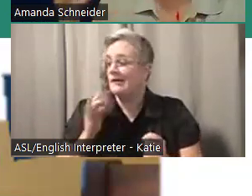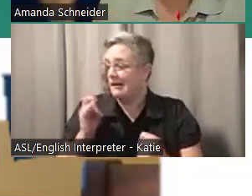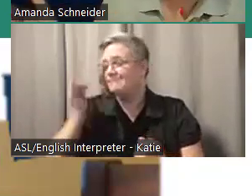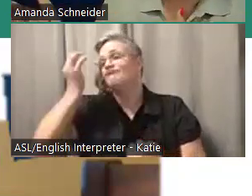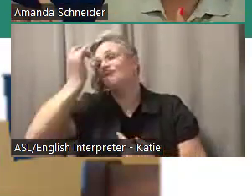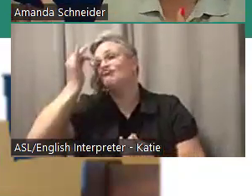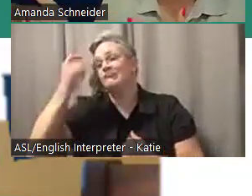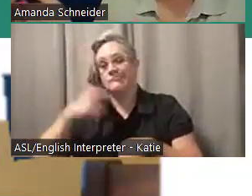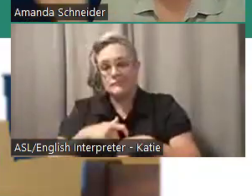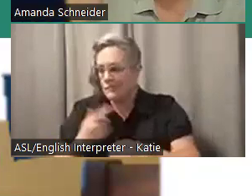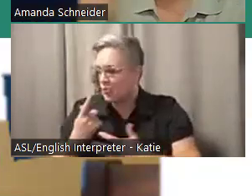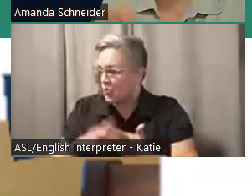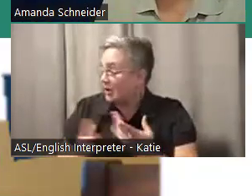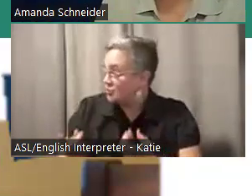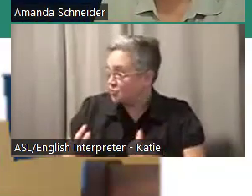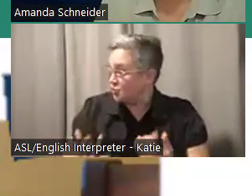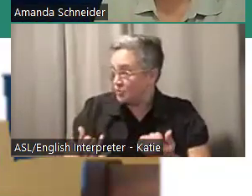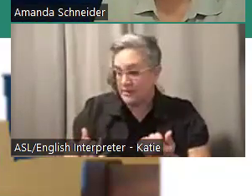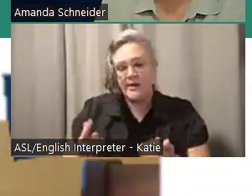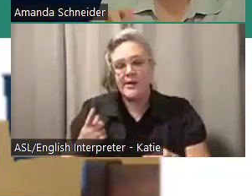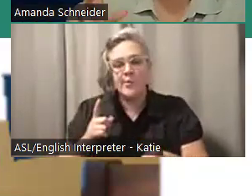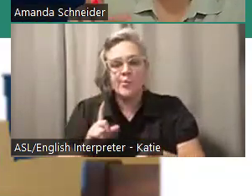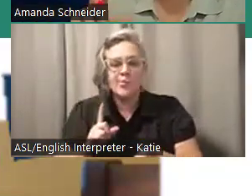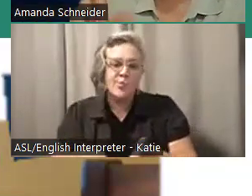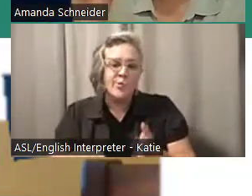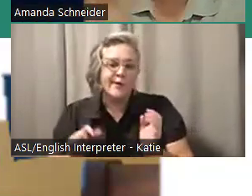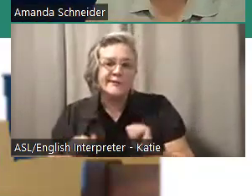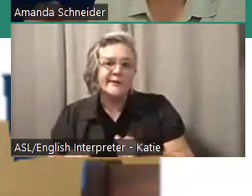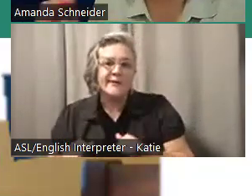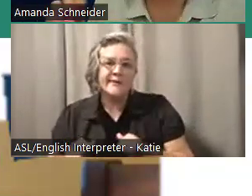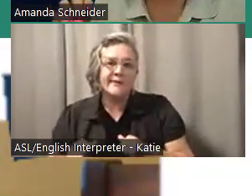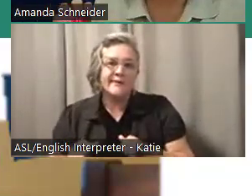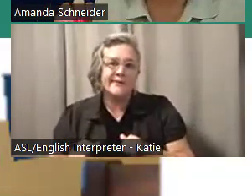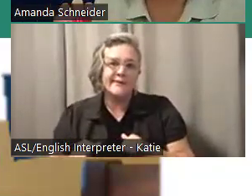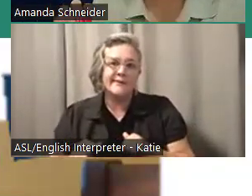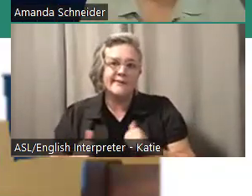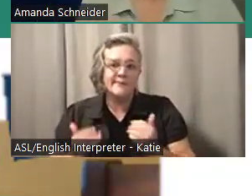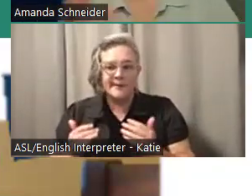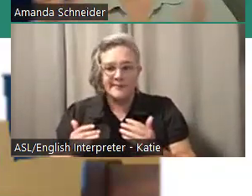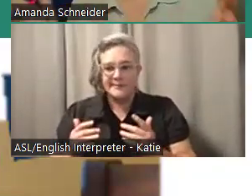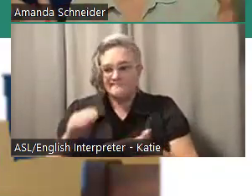Uh, what did you do today, and what can we… Um, what can we maybe record about tonight?